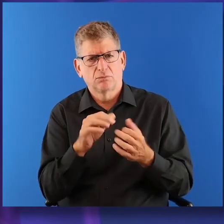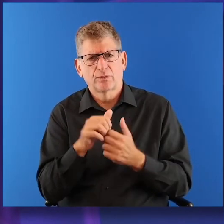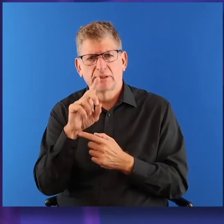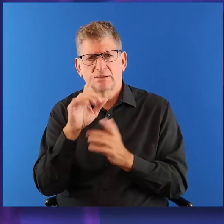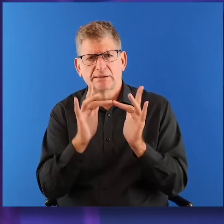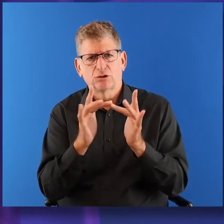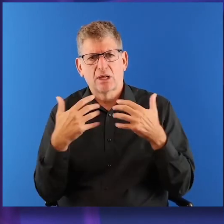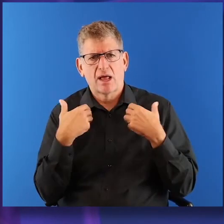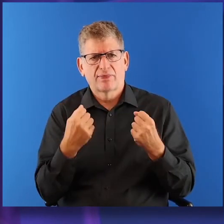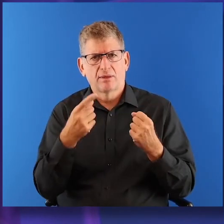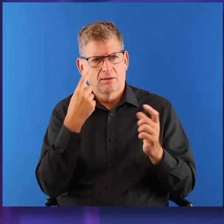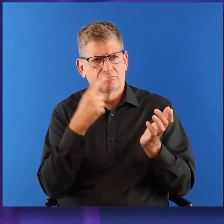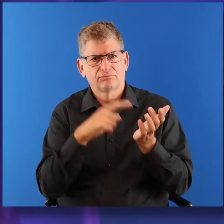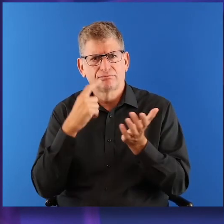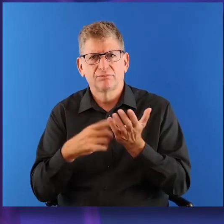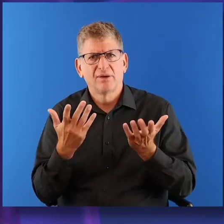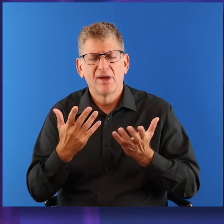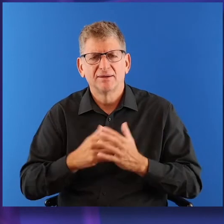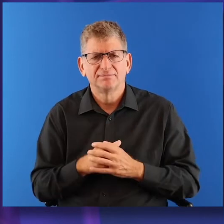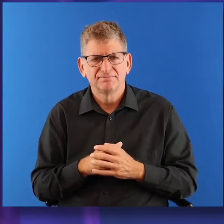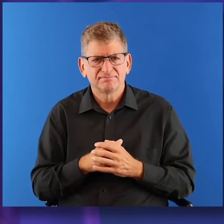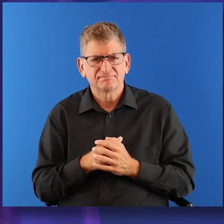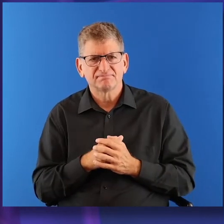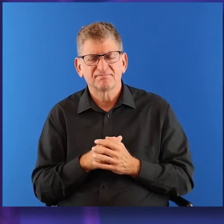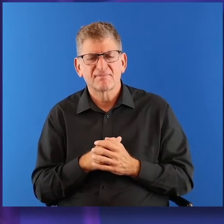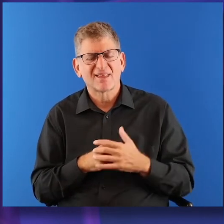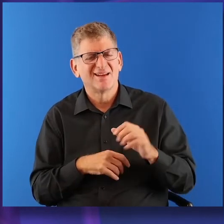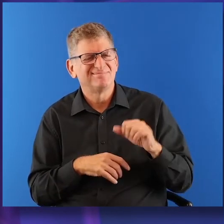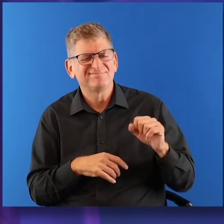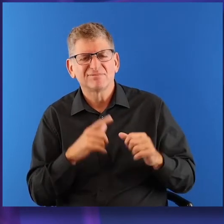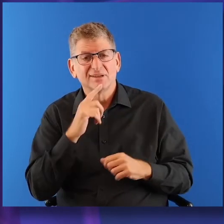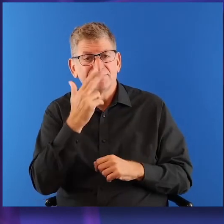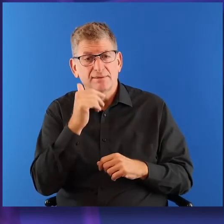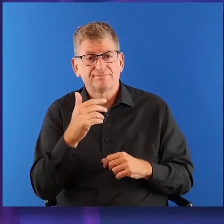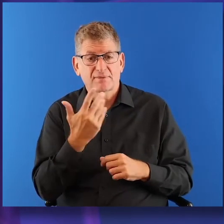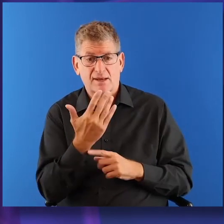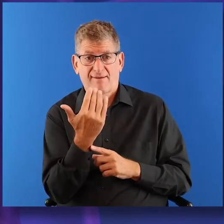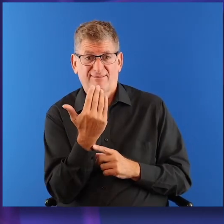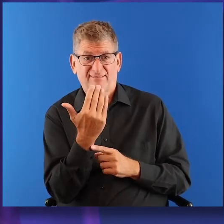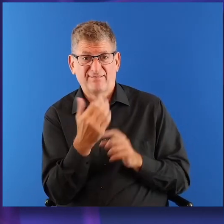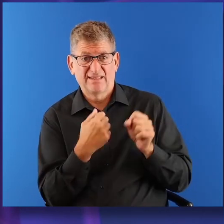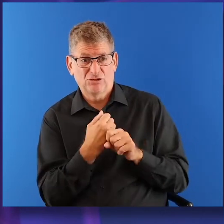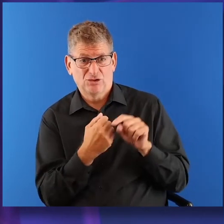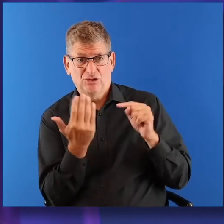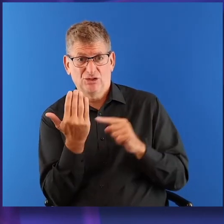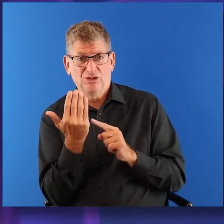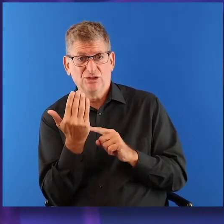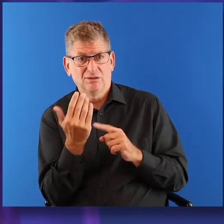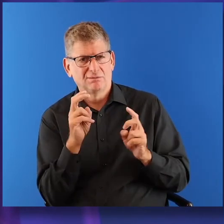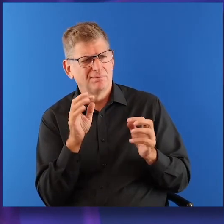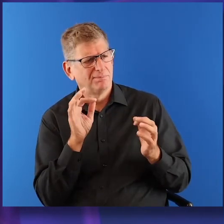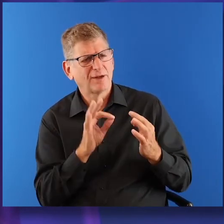in digital health that you've seen? It's funny that 15 years is